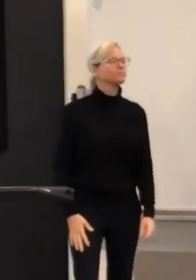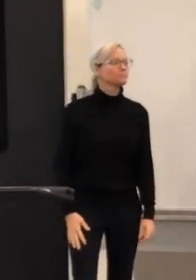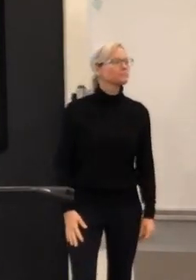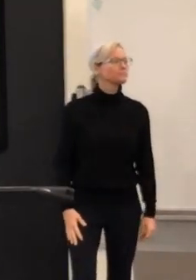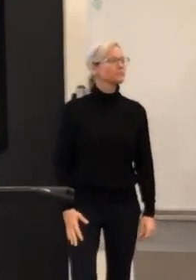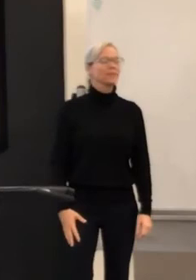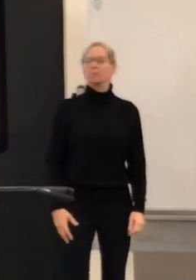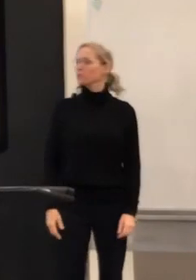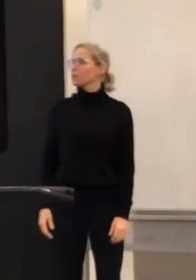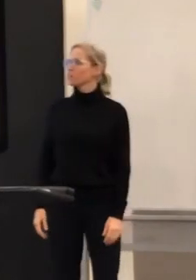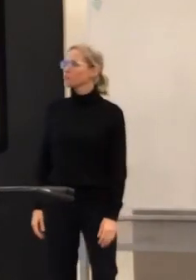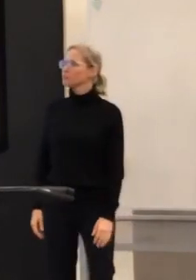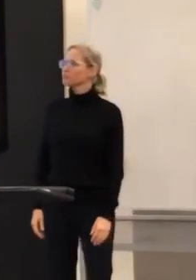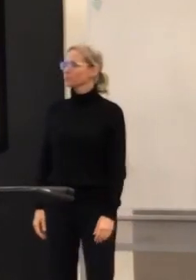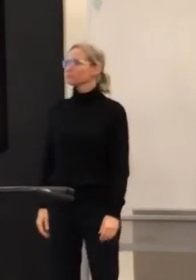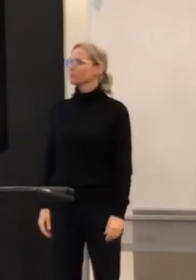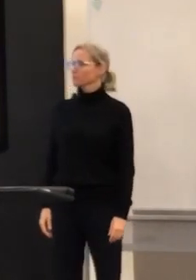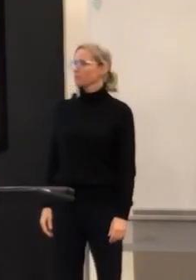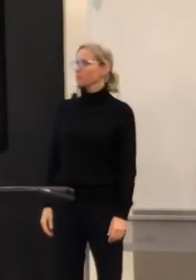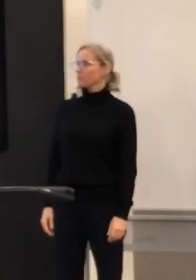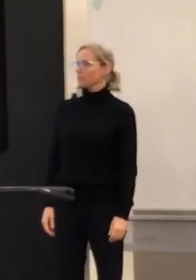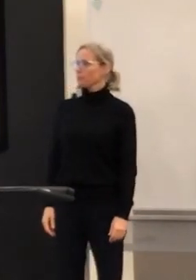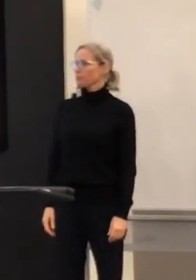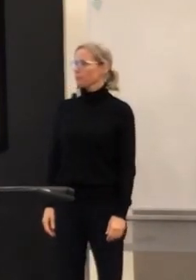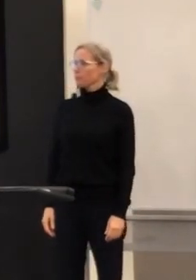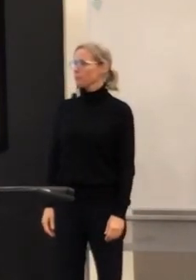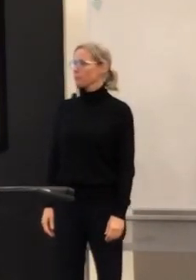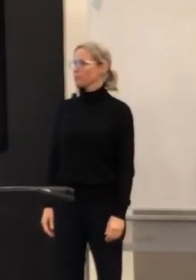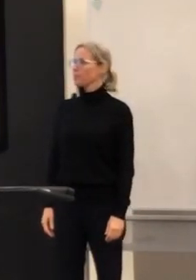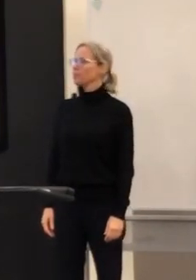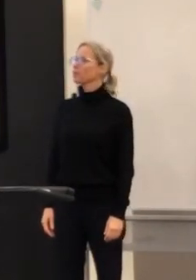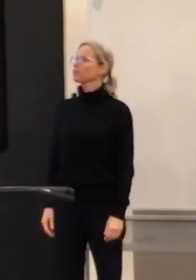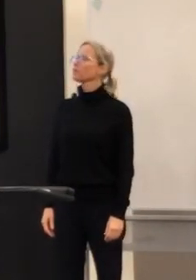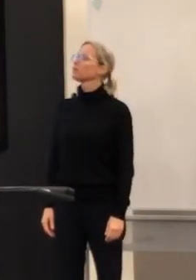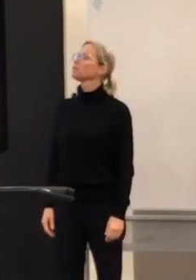[Woman] And I just want to say that there's about five to seven minutes left.